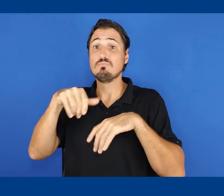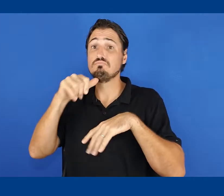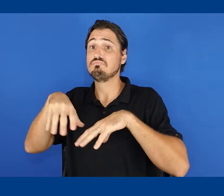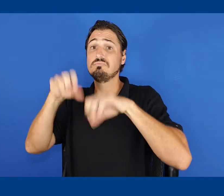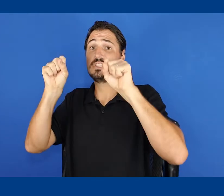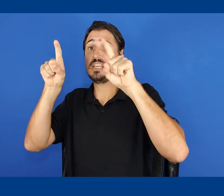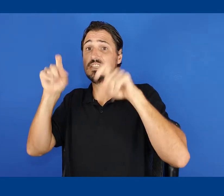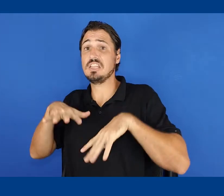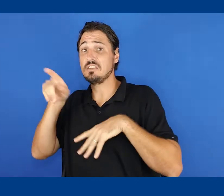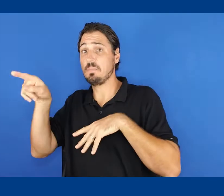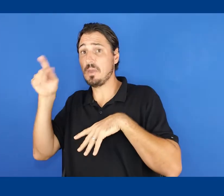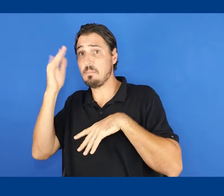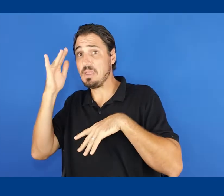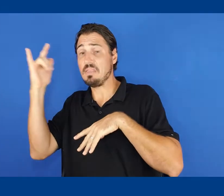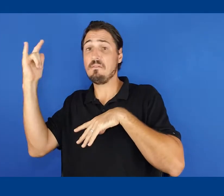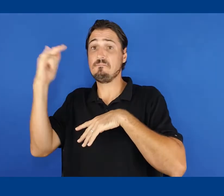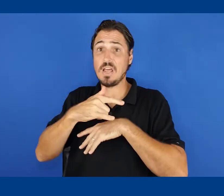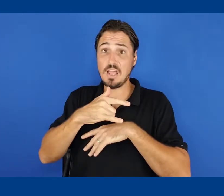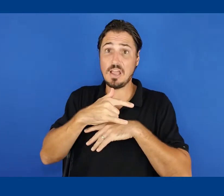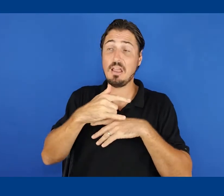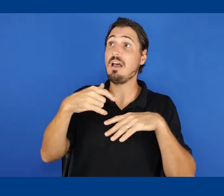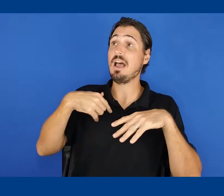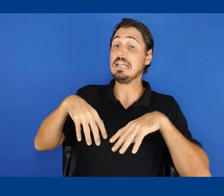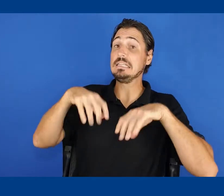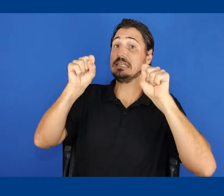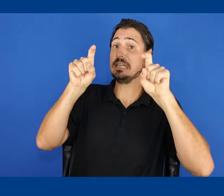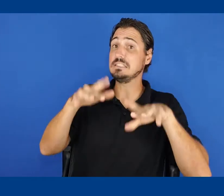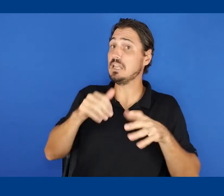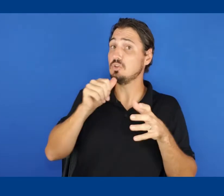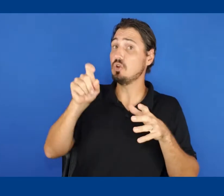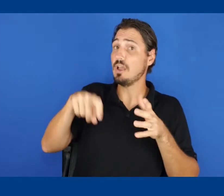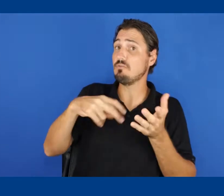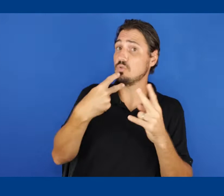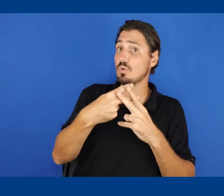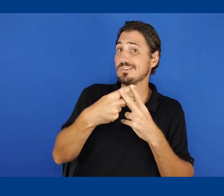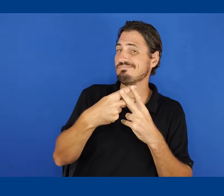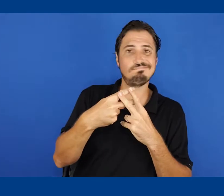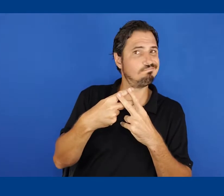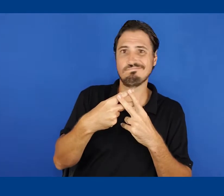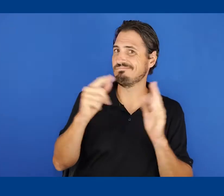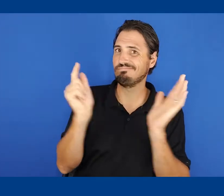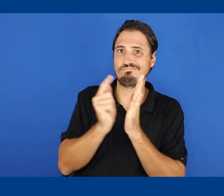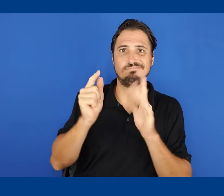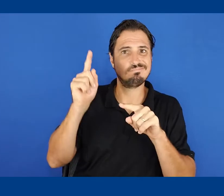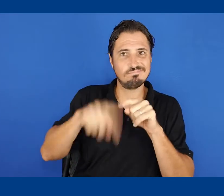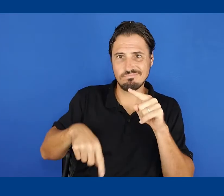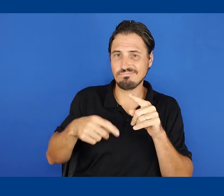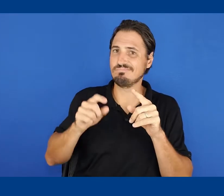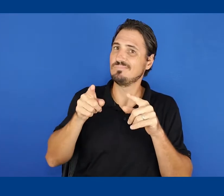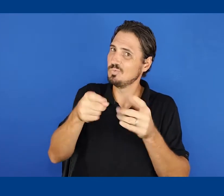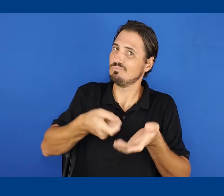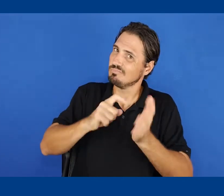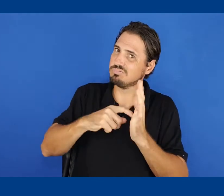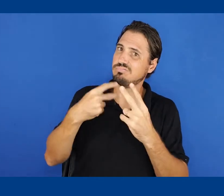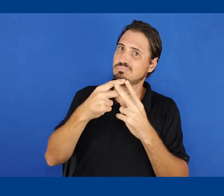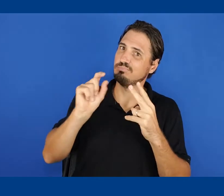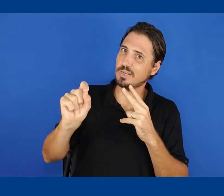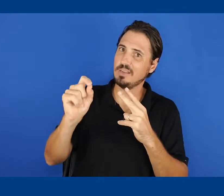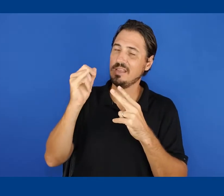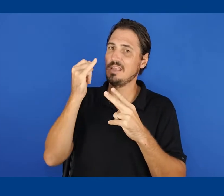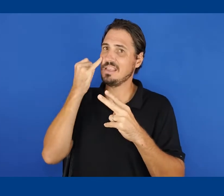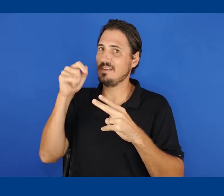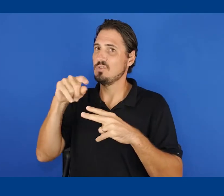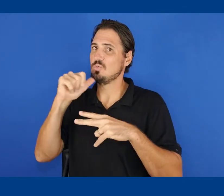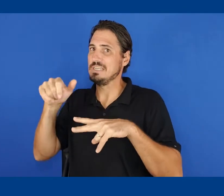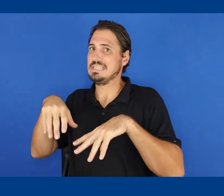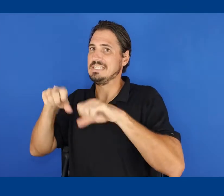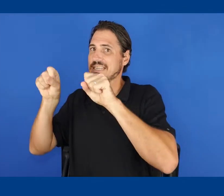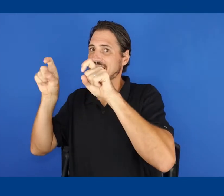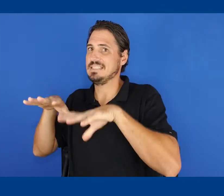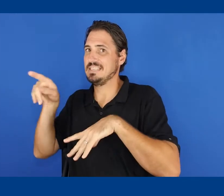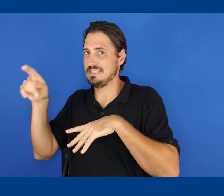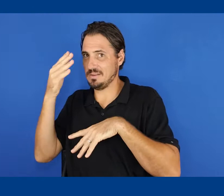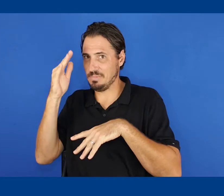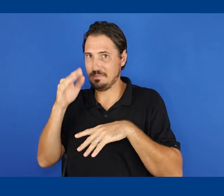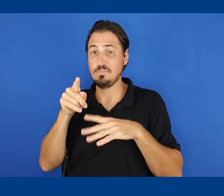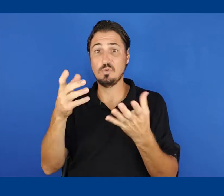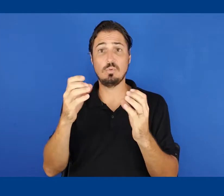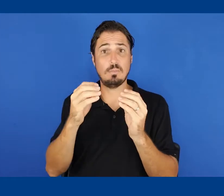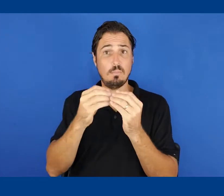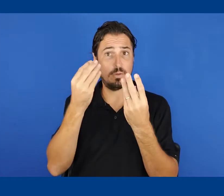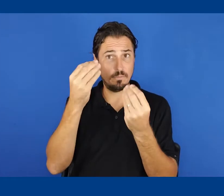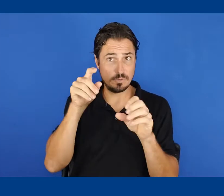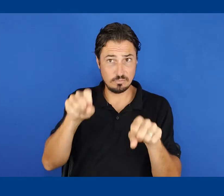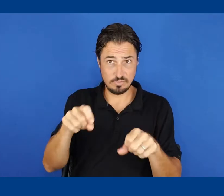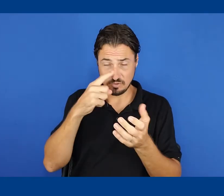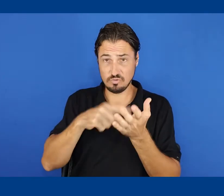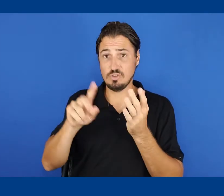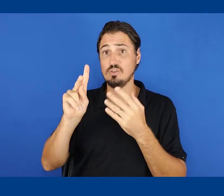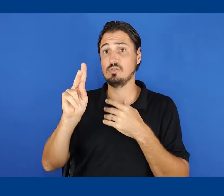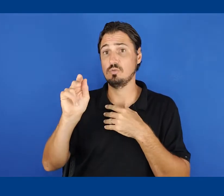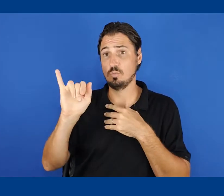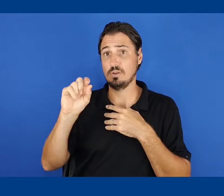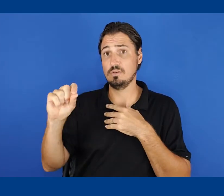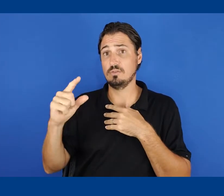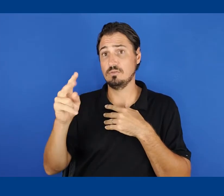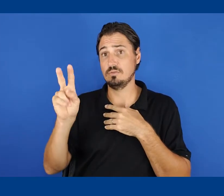quarantine once you arrive. Again, for more information on the county’s post-travel testing program, visit www.kauai.gov/covid-19 and click on the “post-travel test” button.